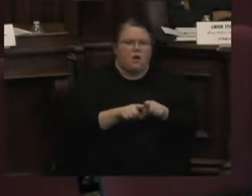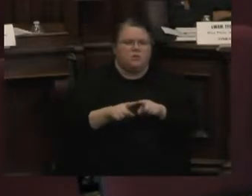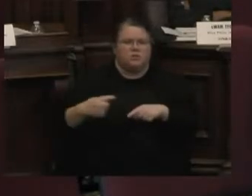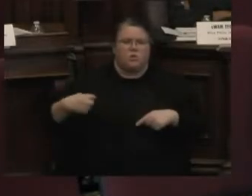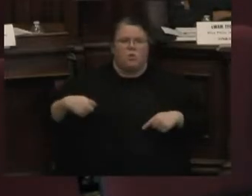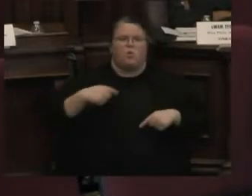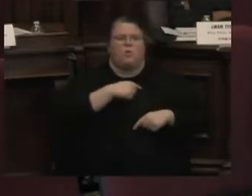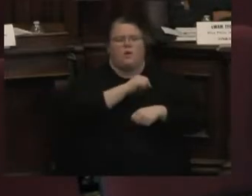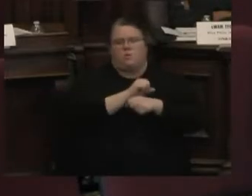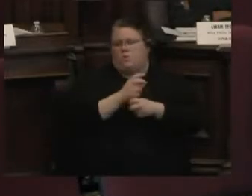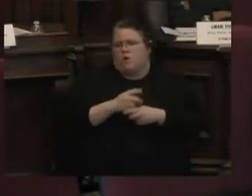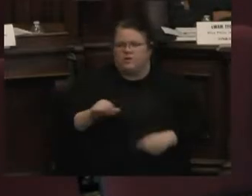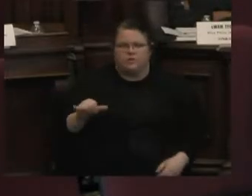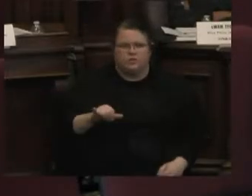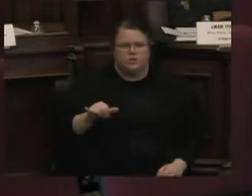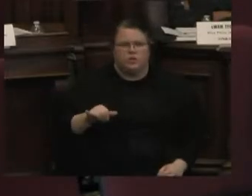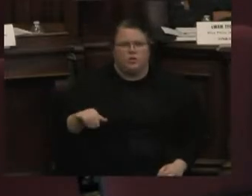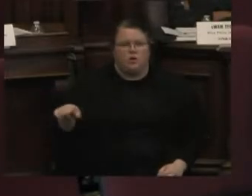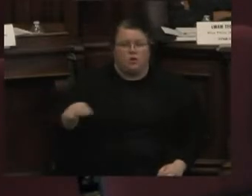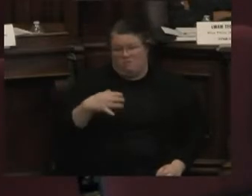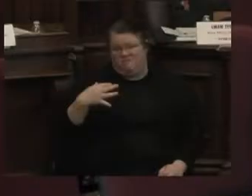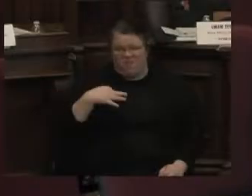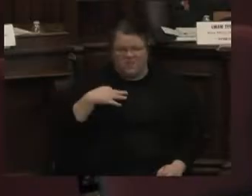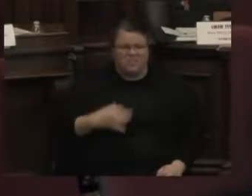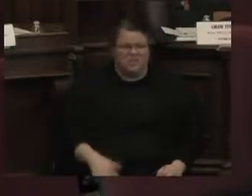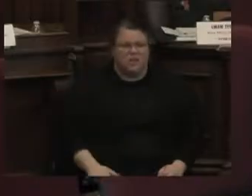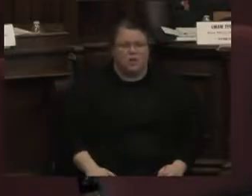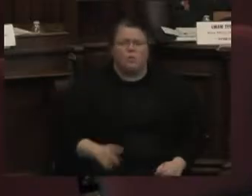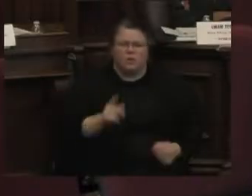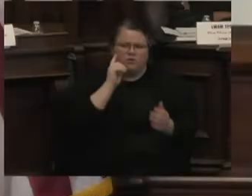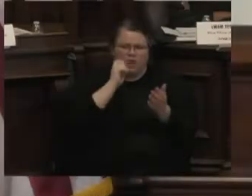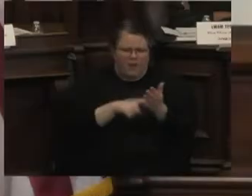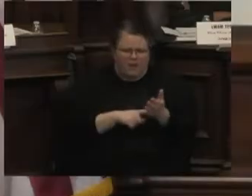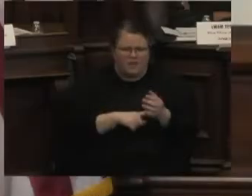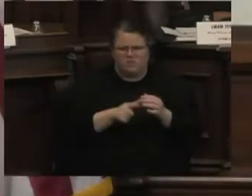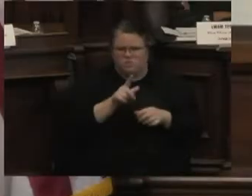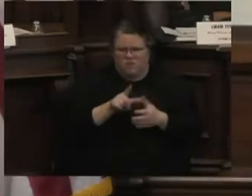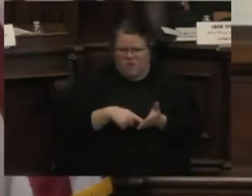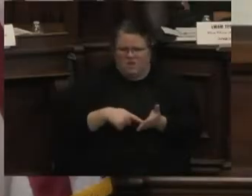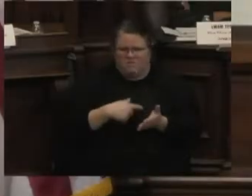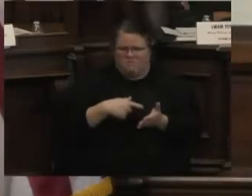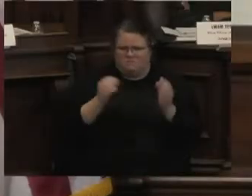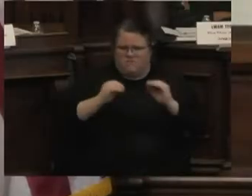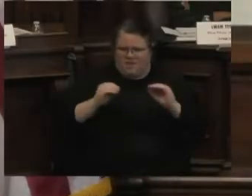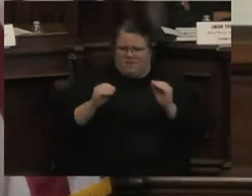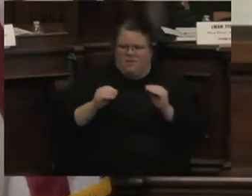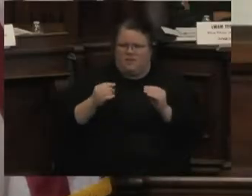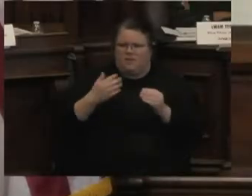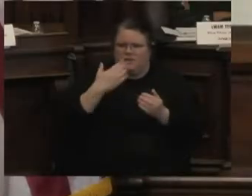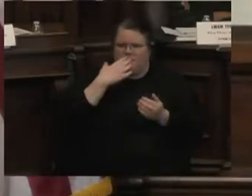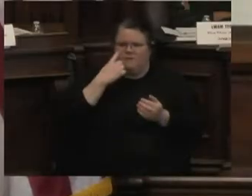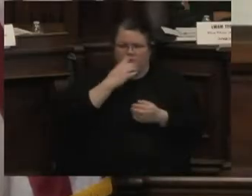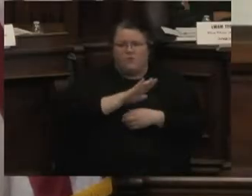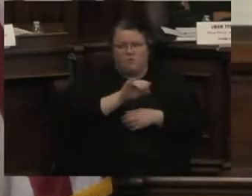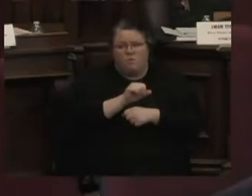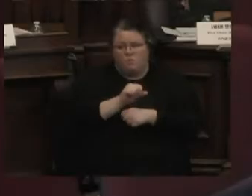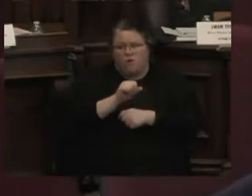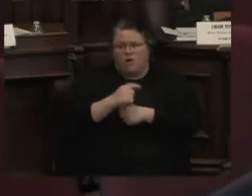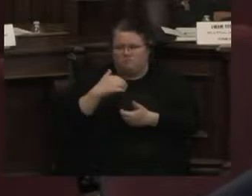that you guys work hard as well as us, and you're completely